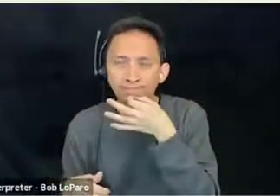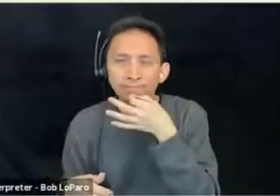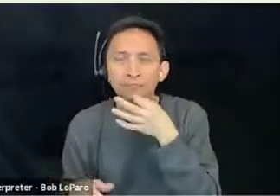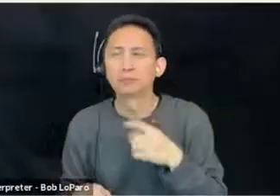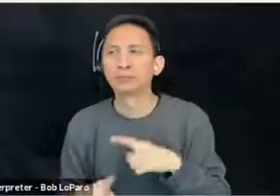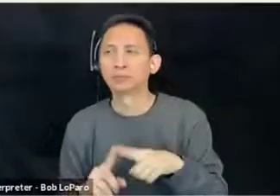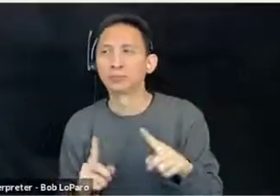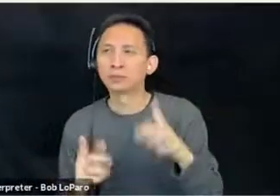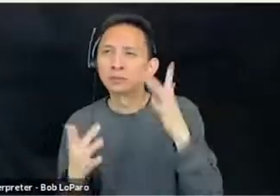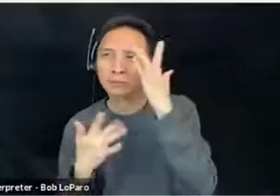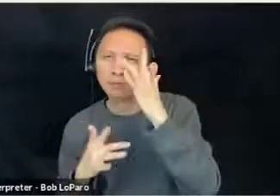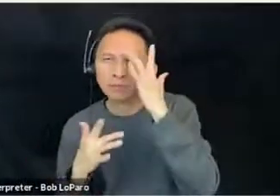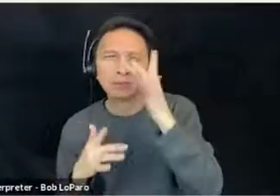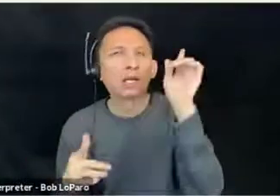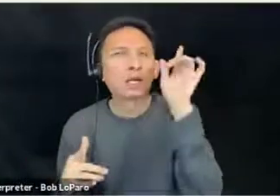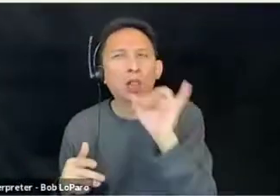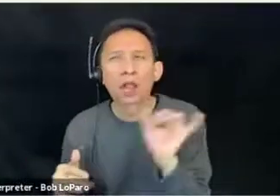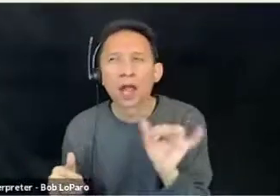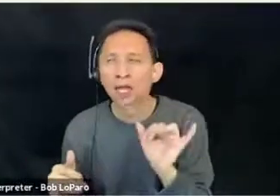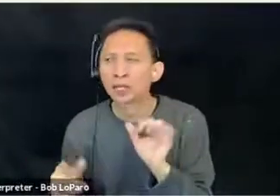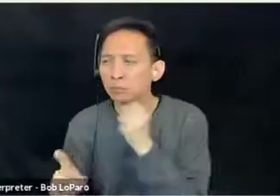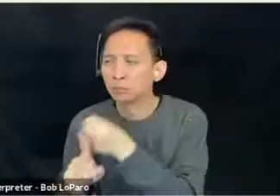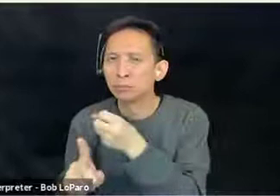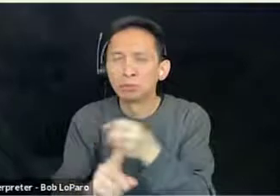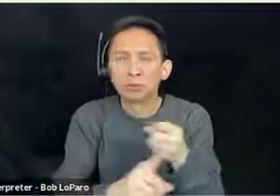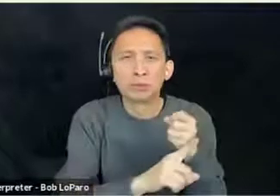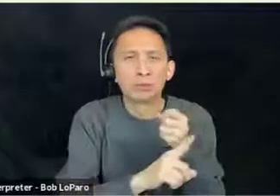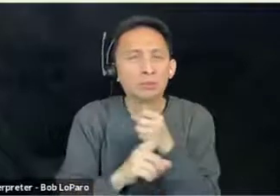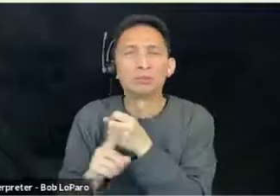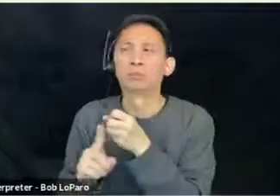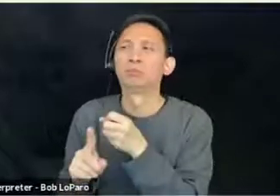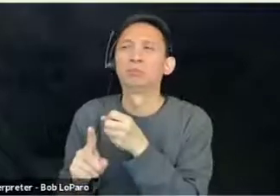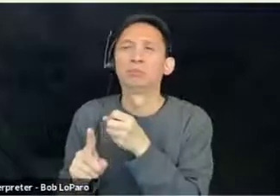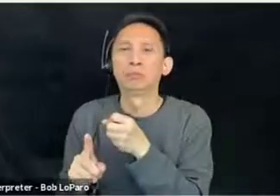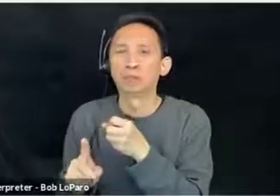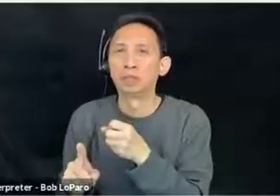that our more severe patients on the spectrum experience,